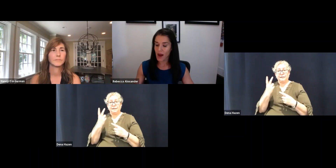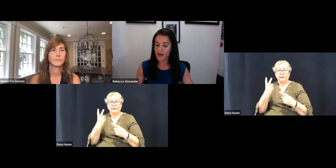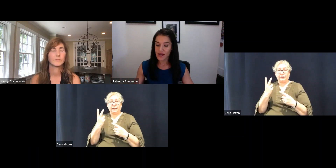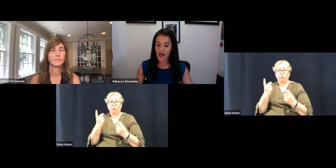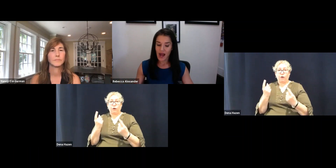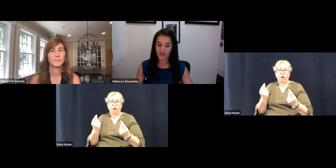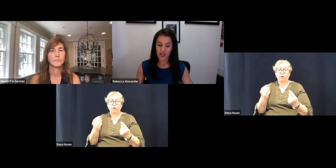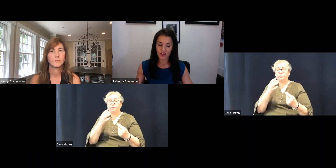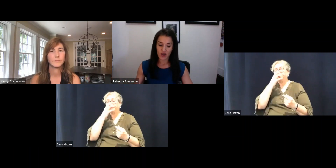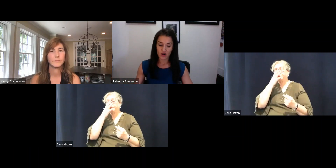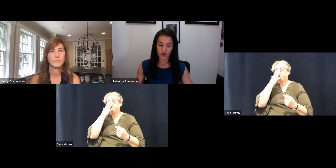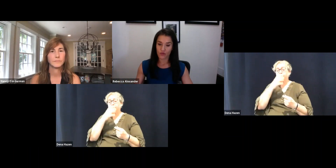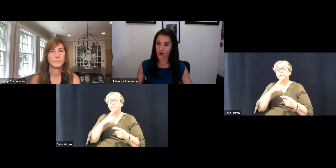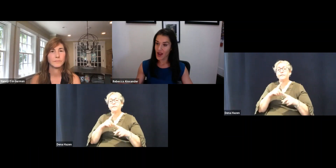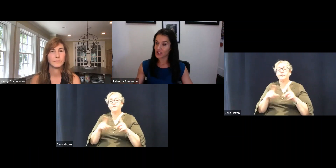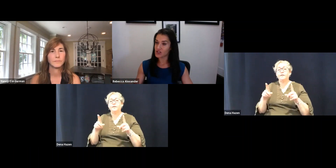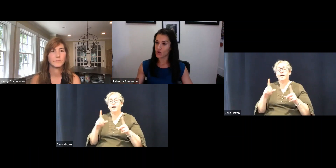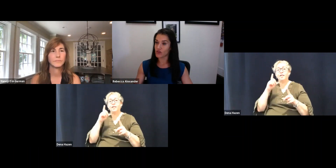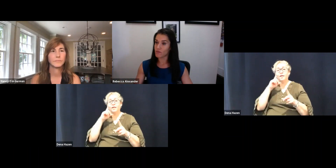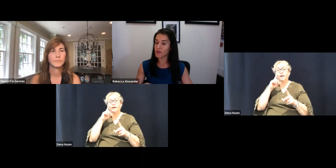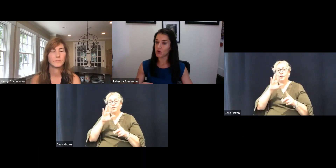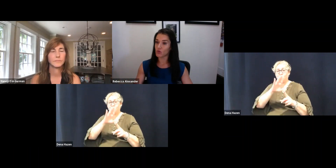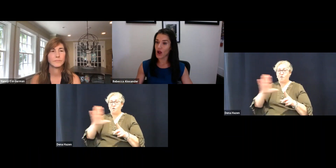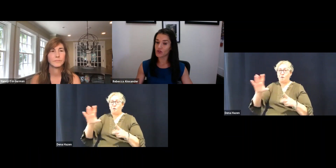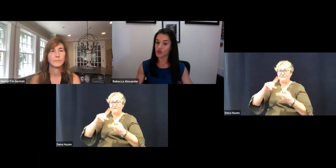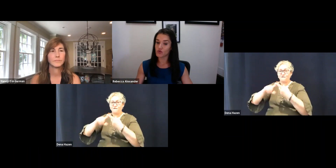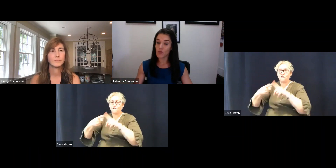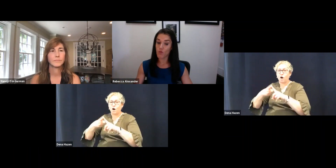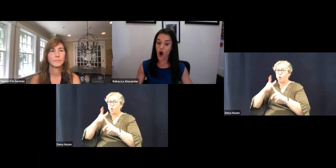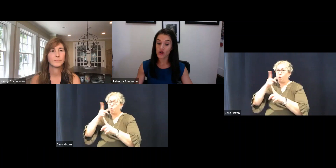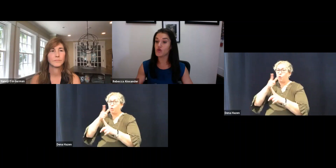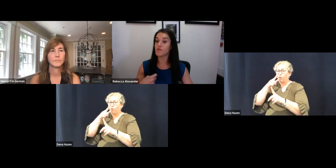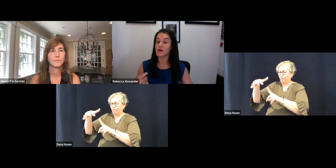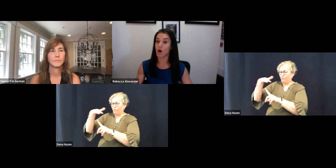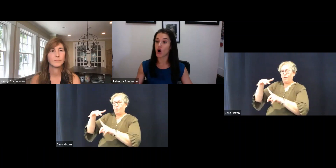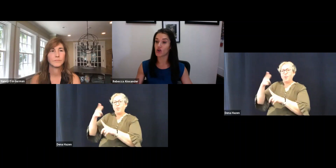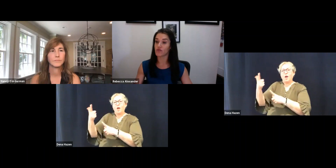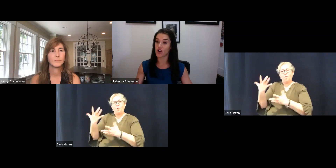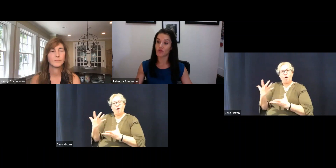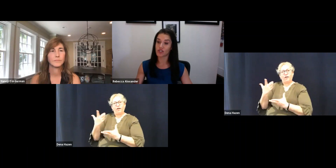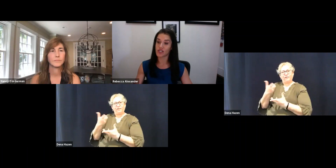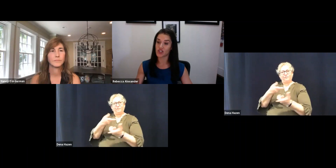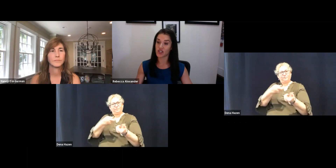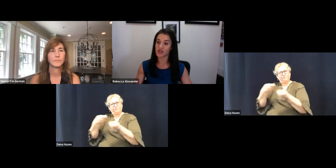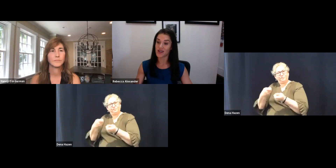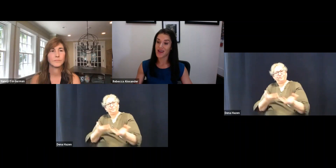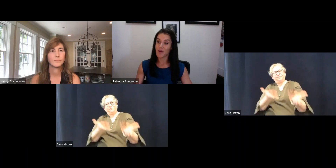But I think that your friends, or the people around you, they want you to be a part of the conversation.